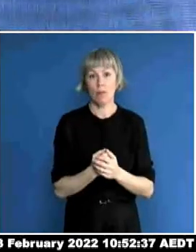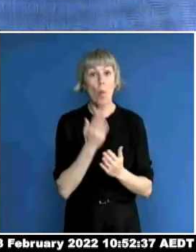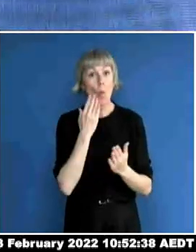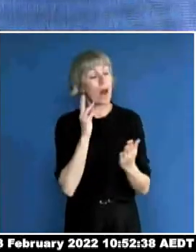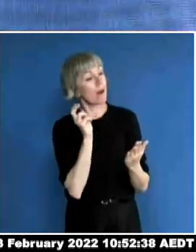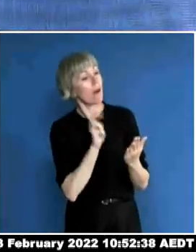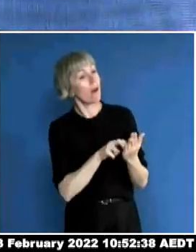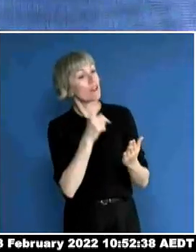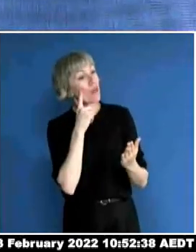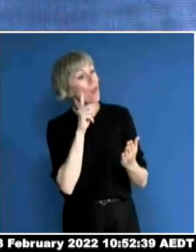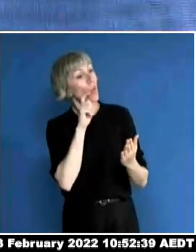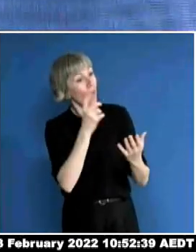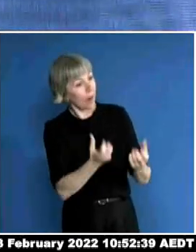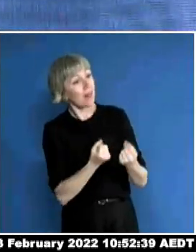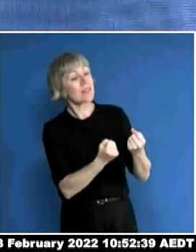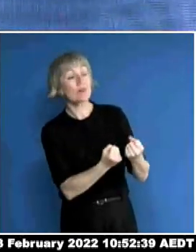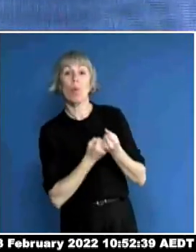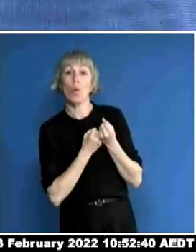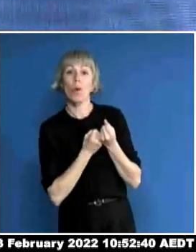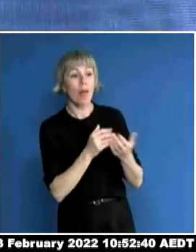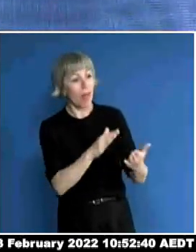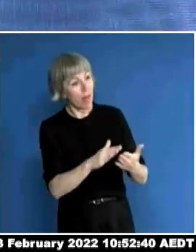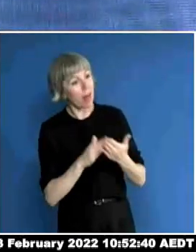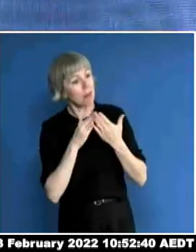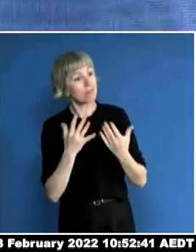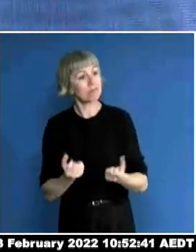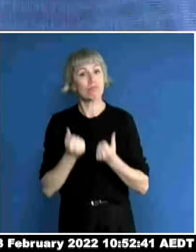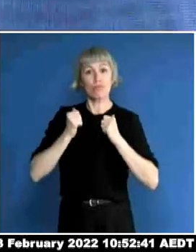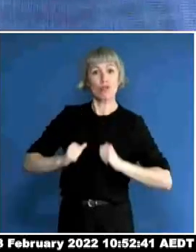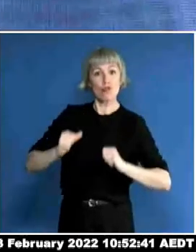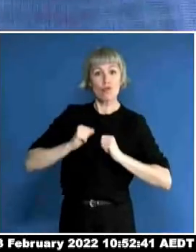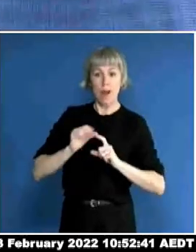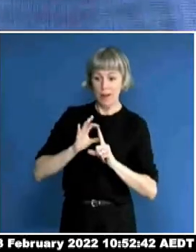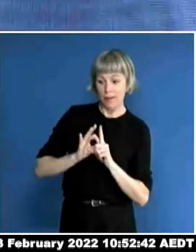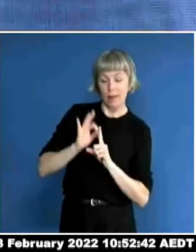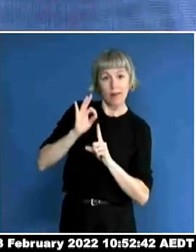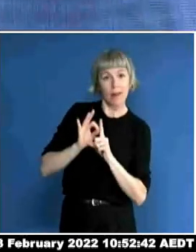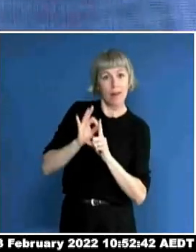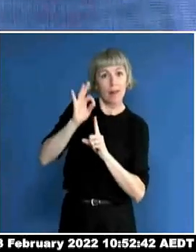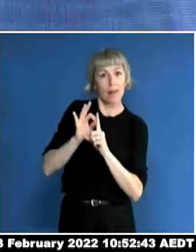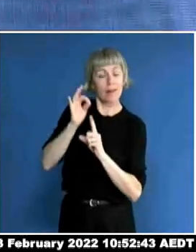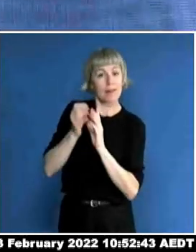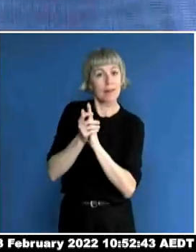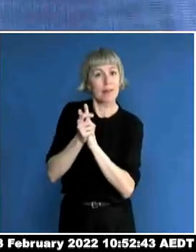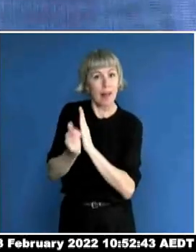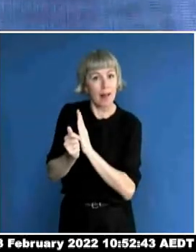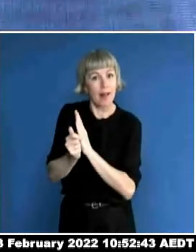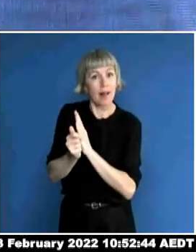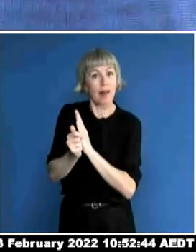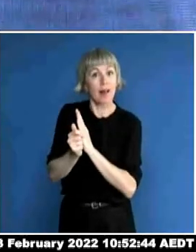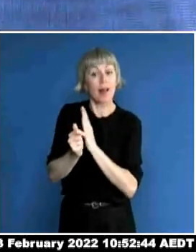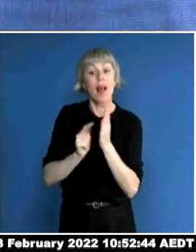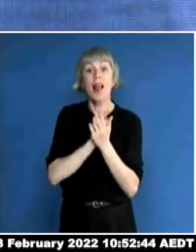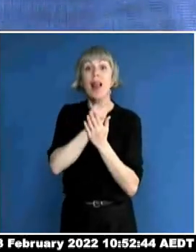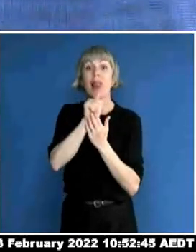obtain training and development in her job so she could move towards her goal of obtaining a full-time job.